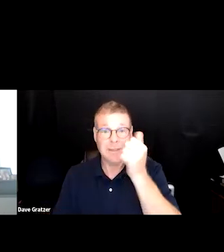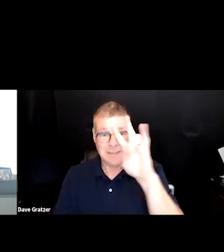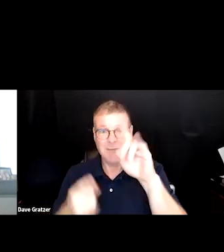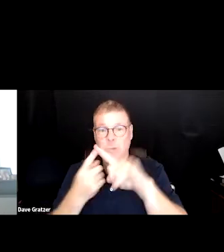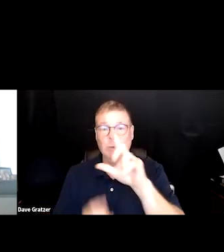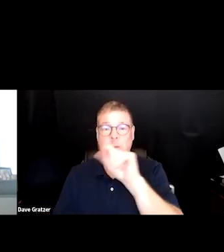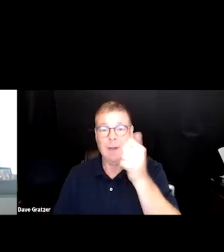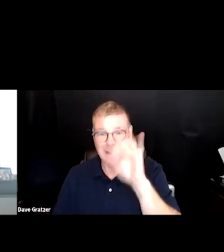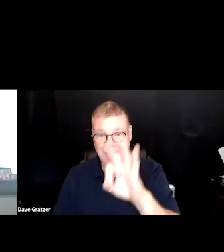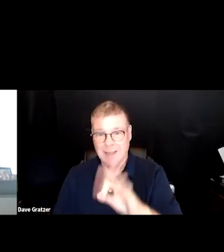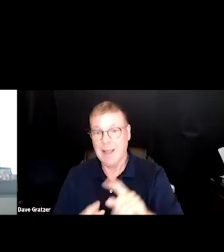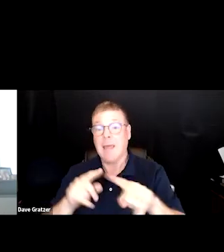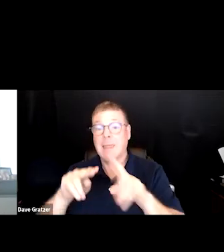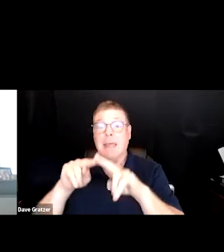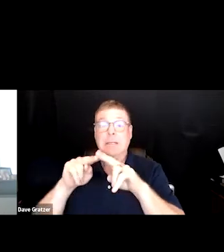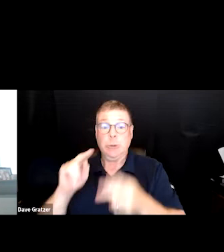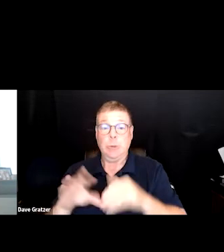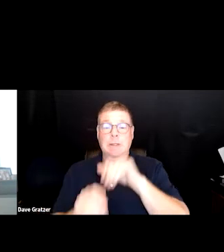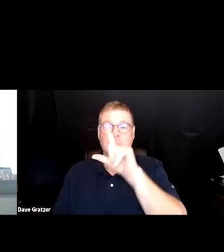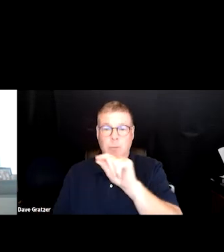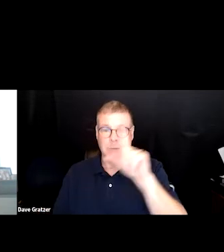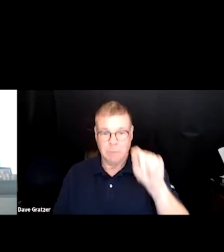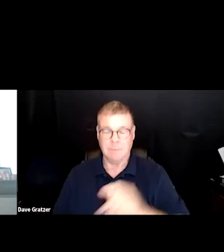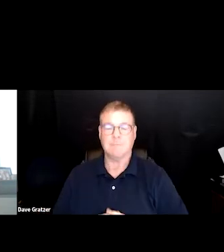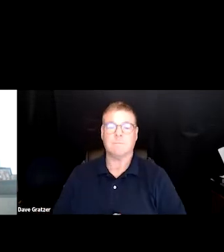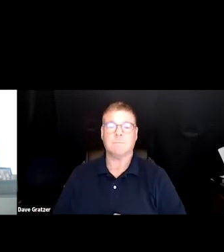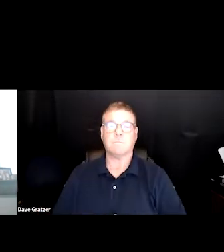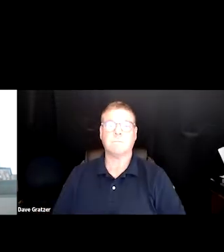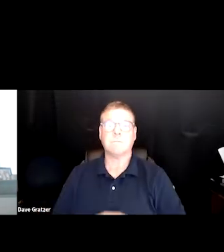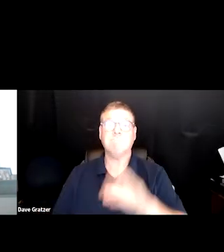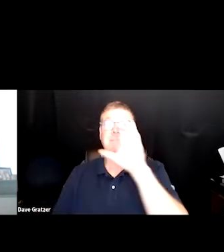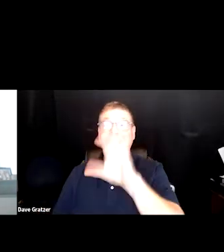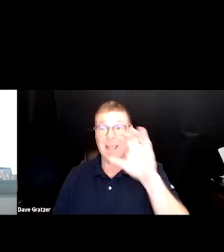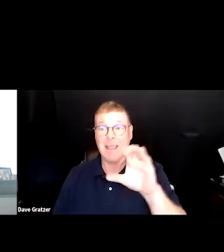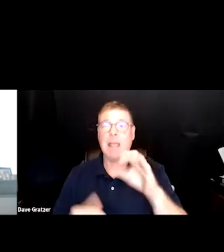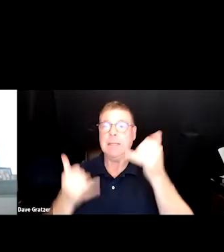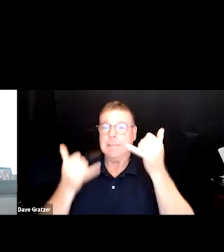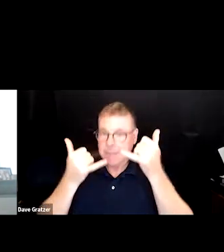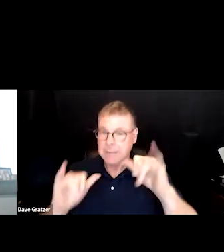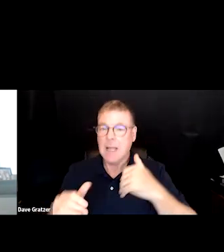with a decrease occurring in 2020. Camden County continues to account for a large percentage